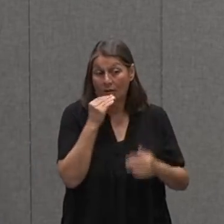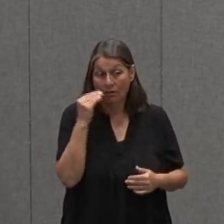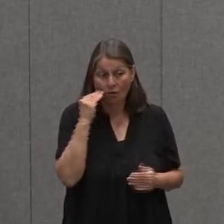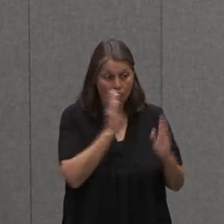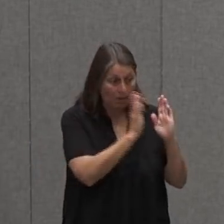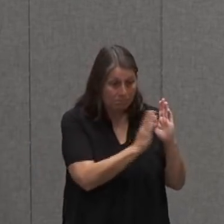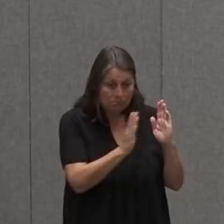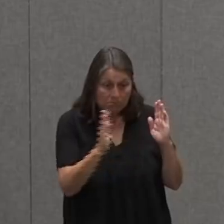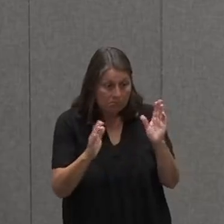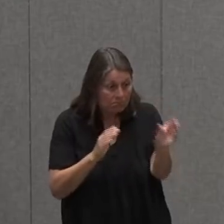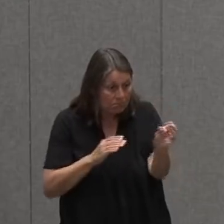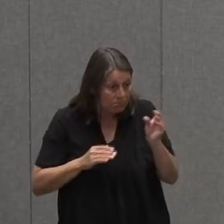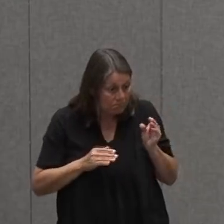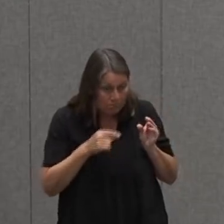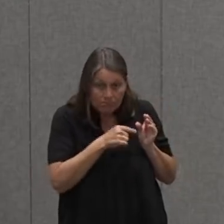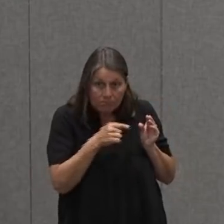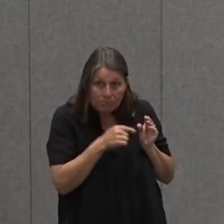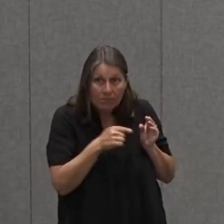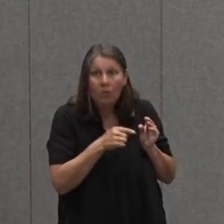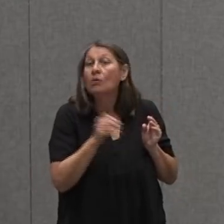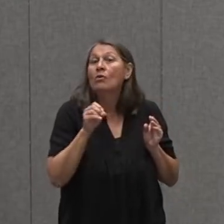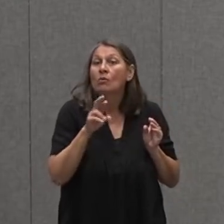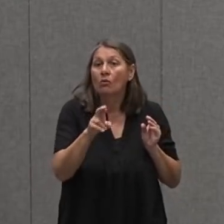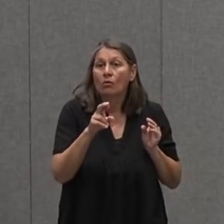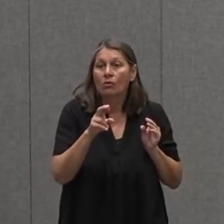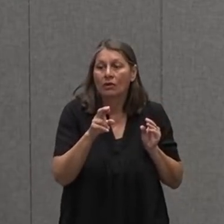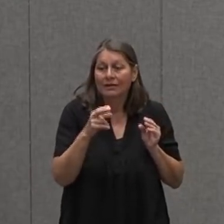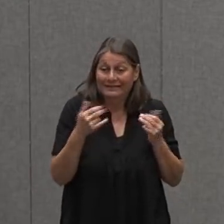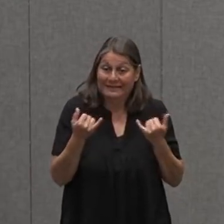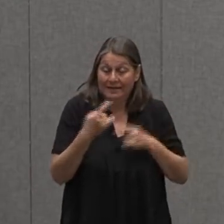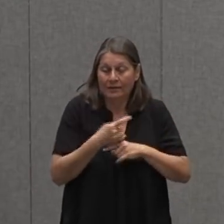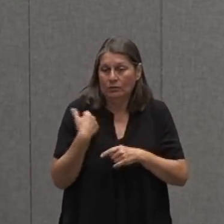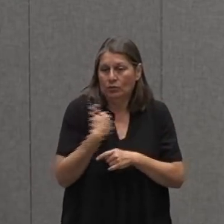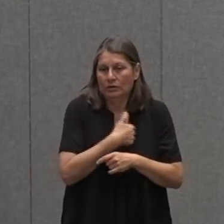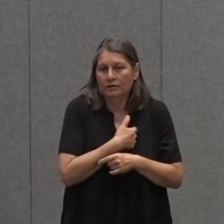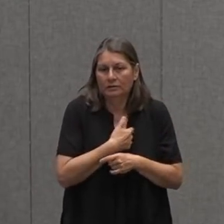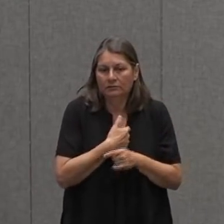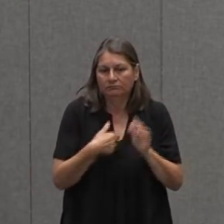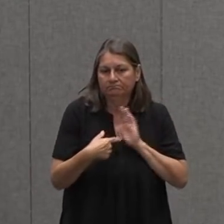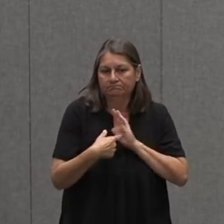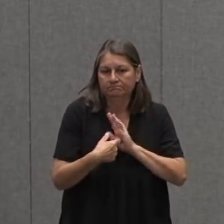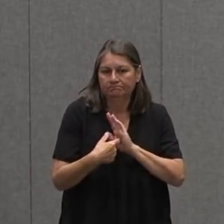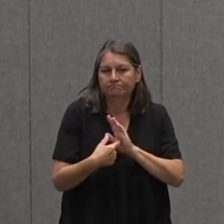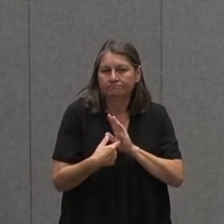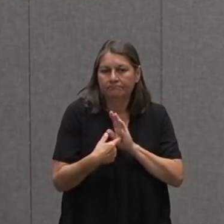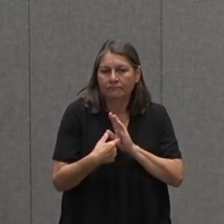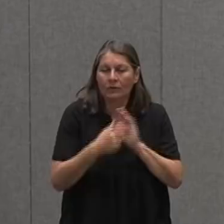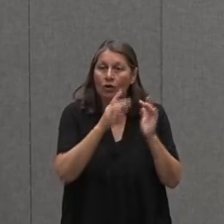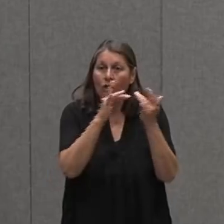or we're going to talk today about online resources because those are the ones that probably